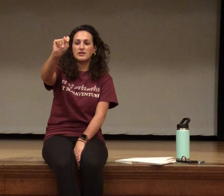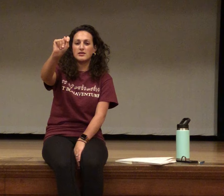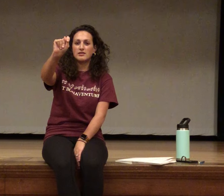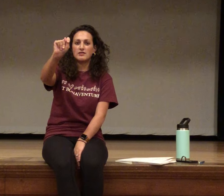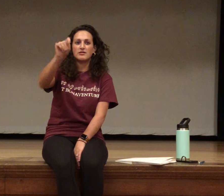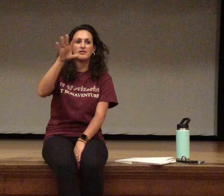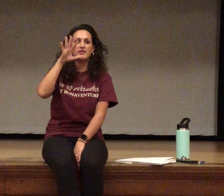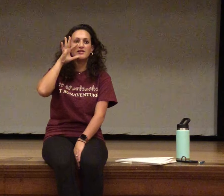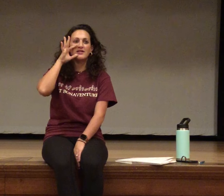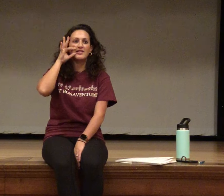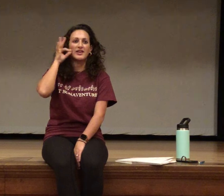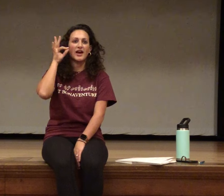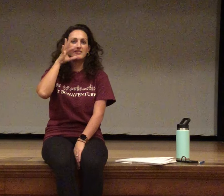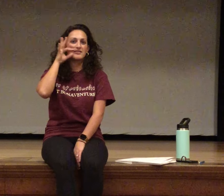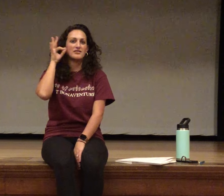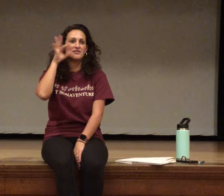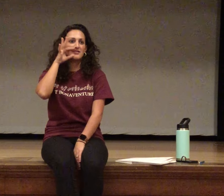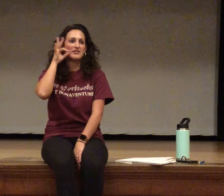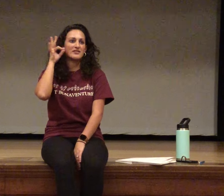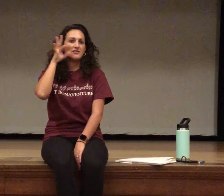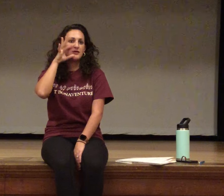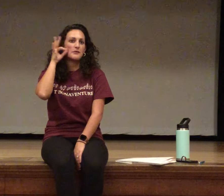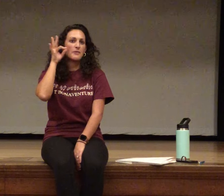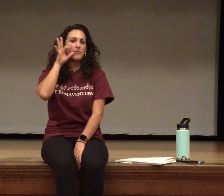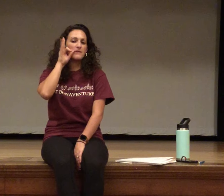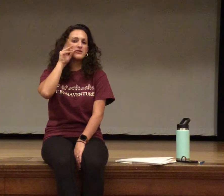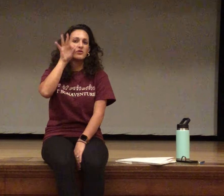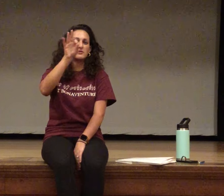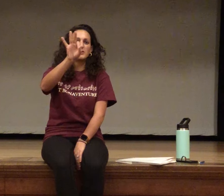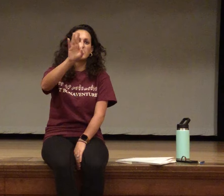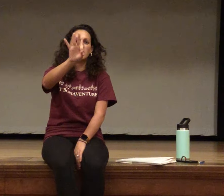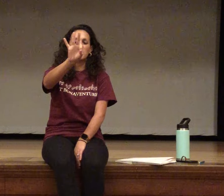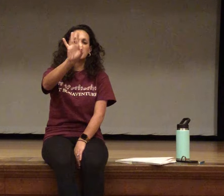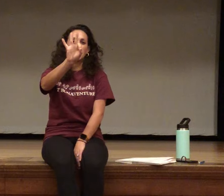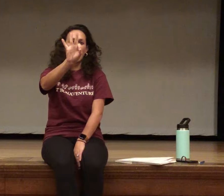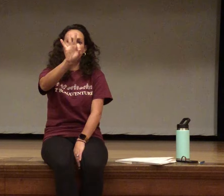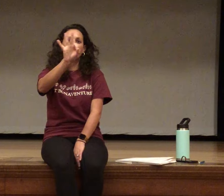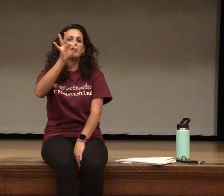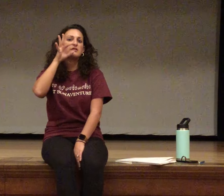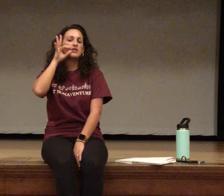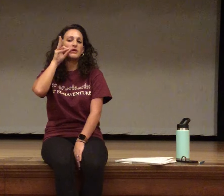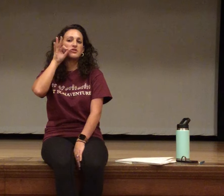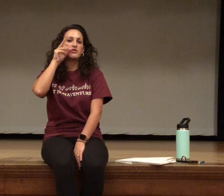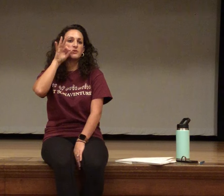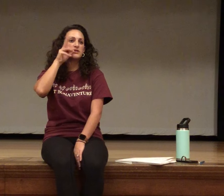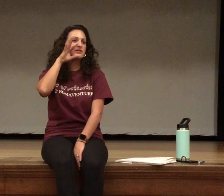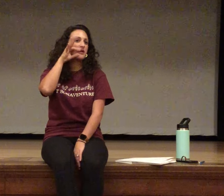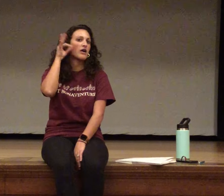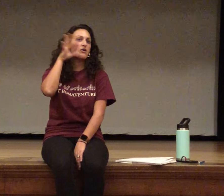t cat so they'll make sure it's almost like an F so make sure those whiskers are out